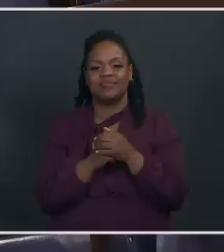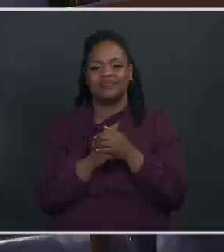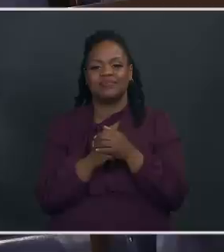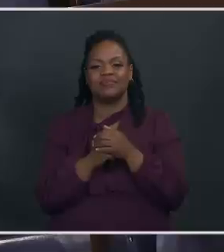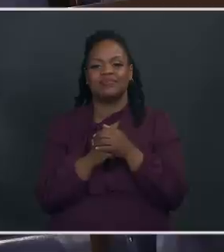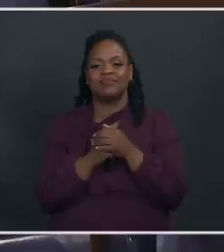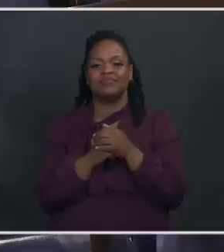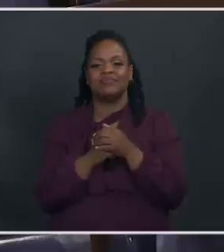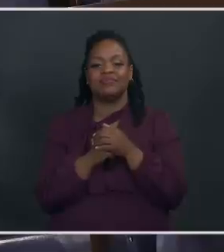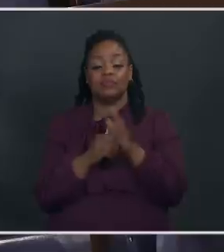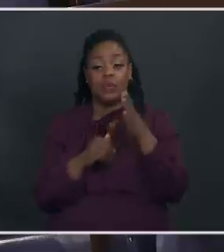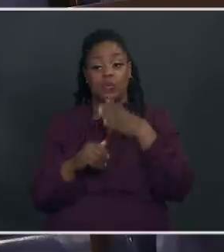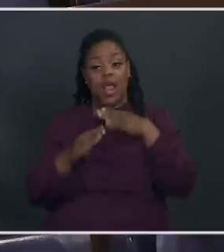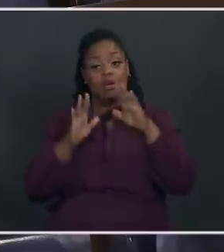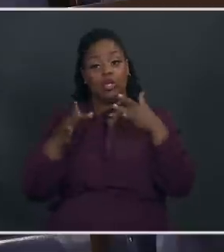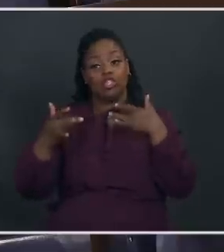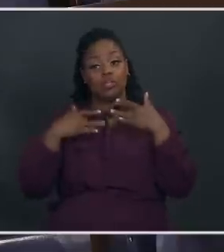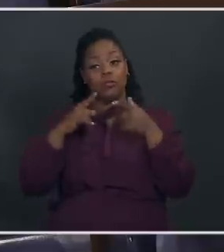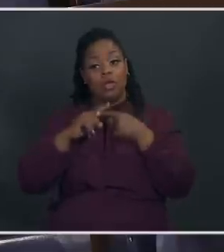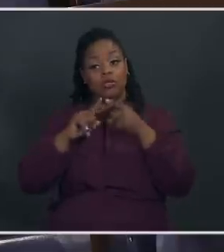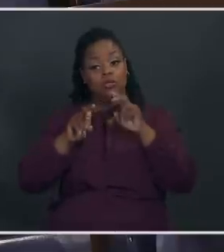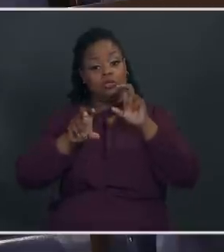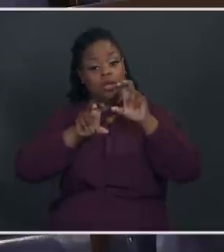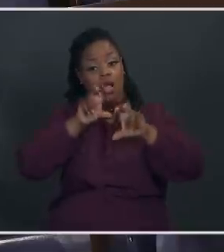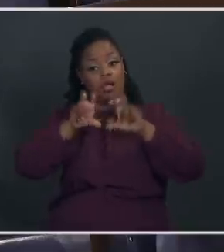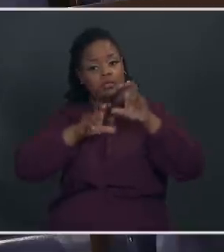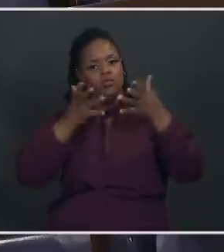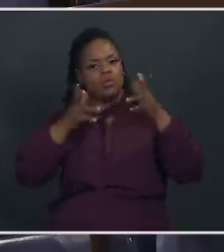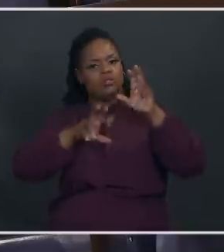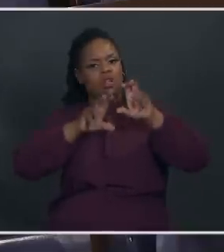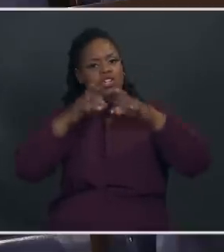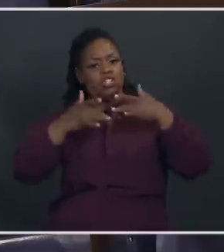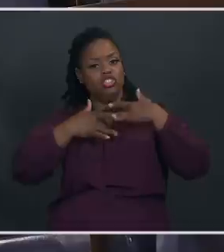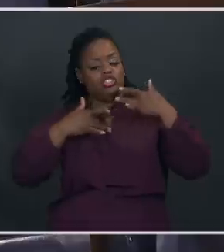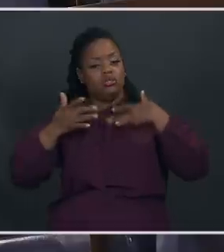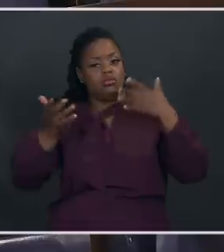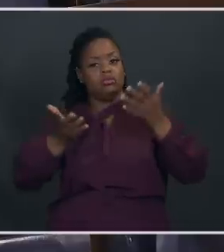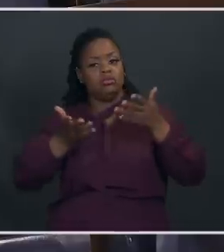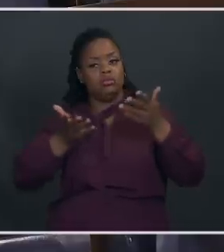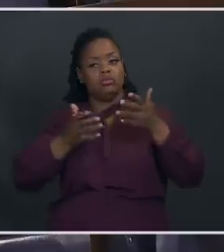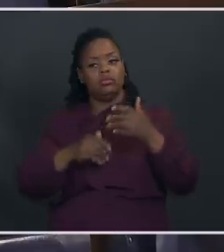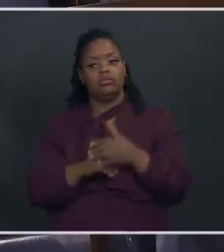about the stock market activity we're seeing around GameStop and now with some other stocks as well,